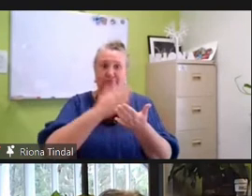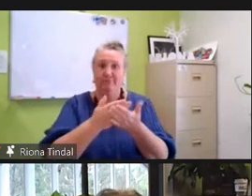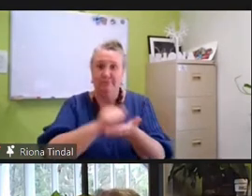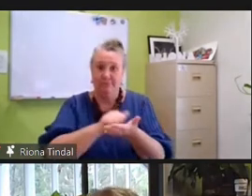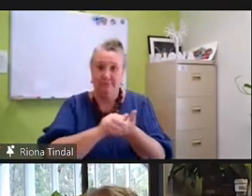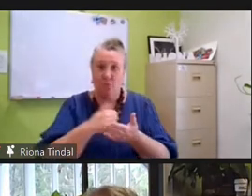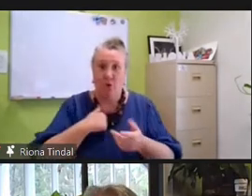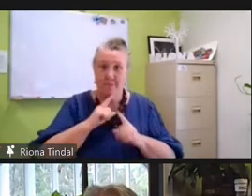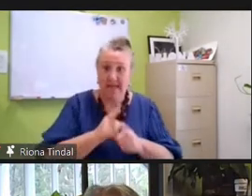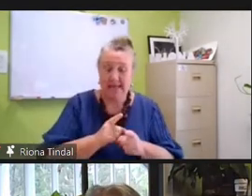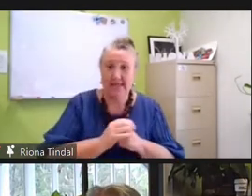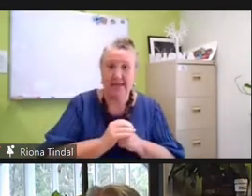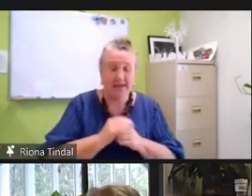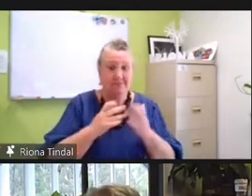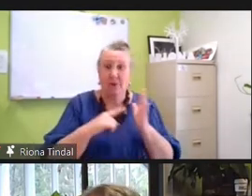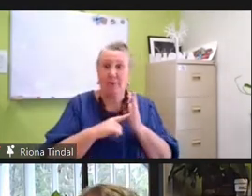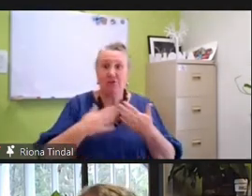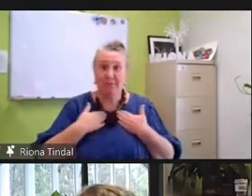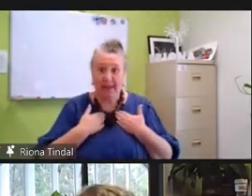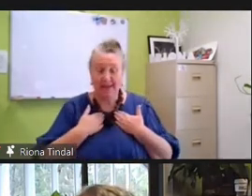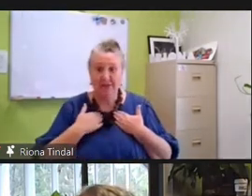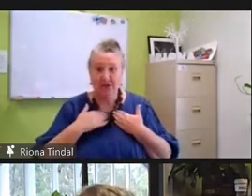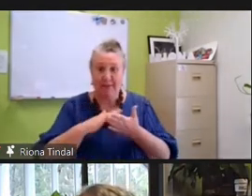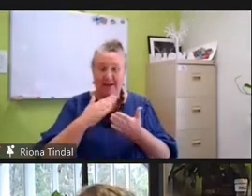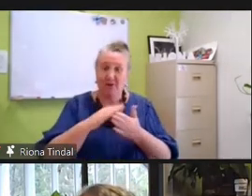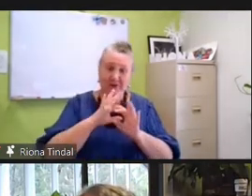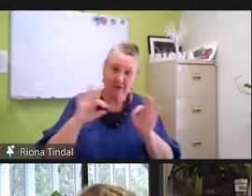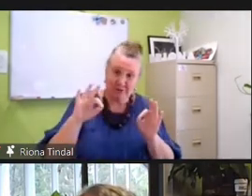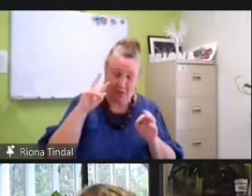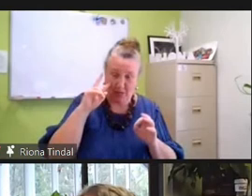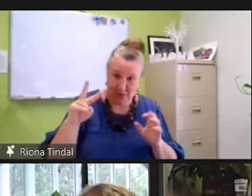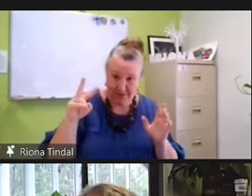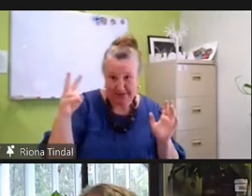because I trust this interpreter to translate accurately what it is I'm talking about, to